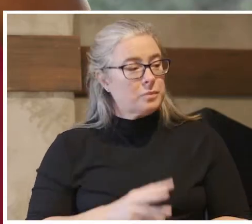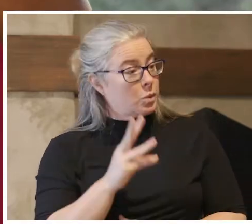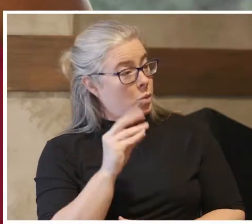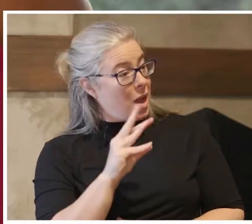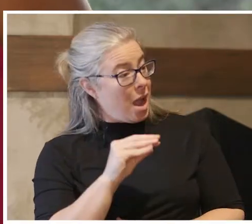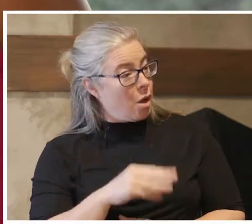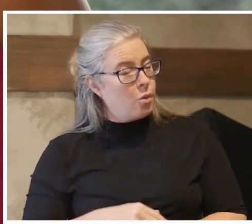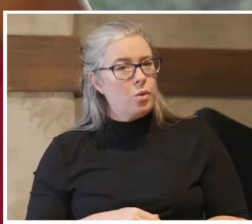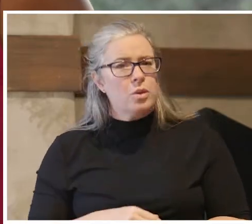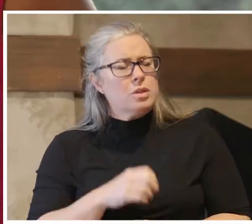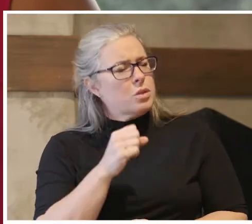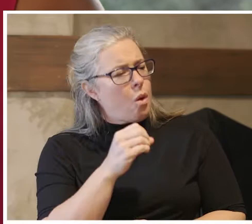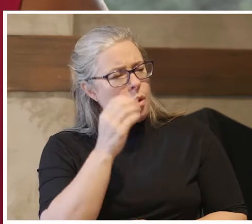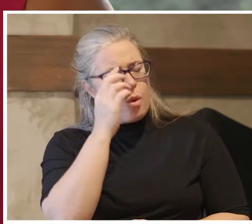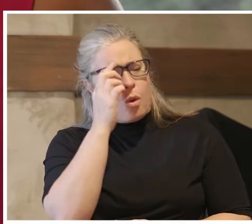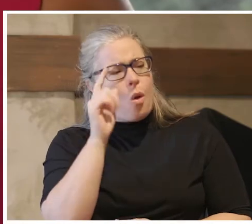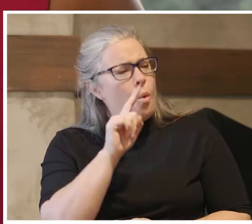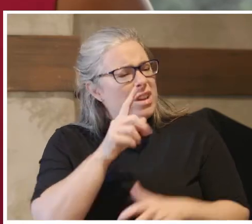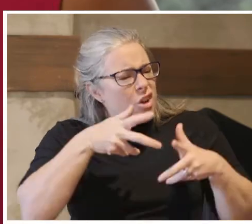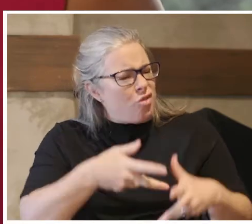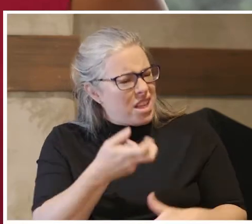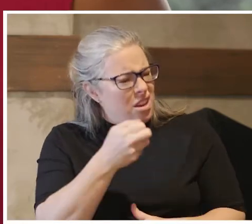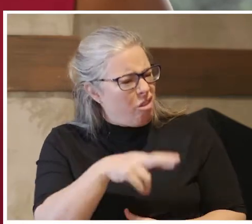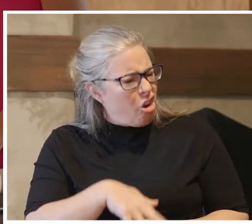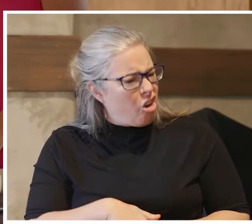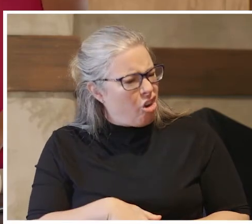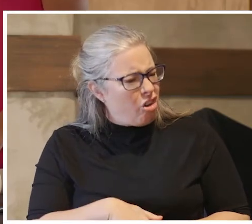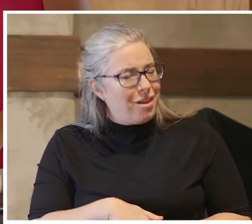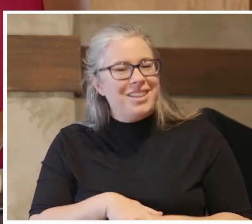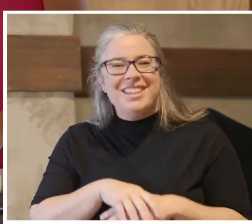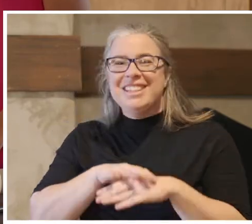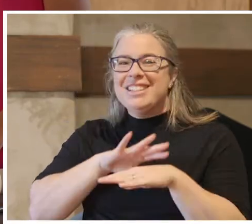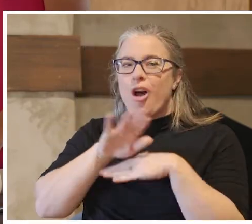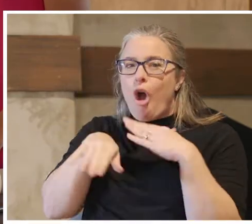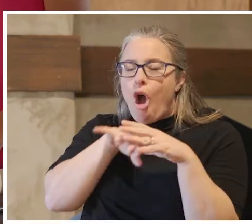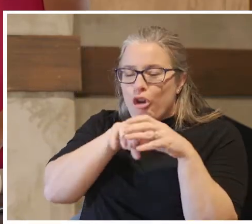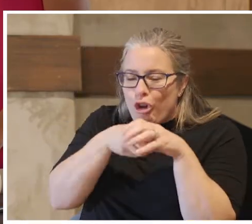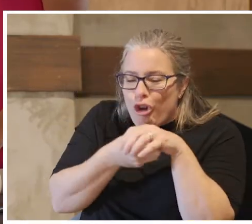Wow! So where's the rest of her? Well, it's all curled up under here.